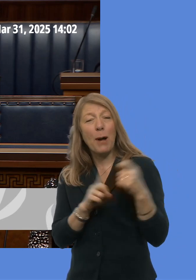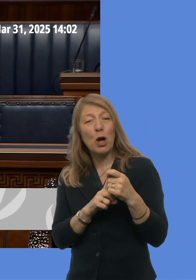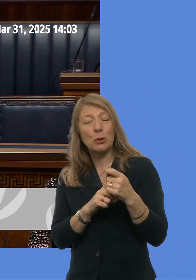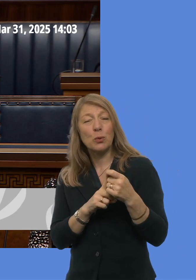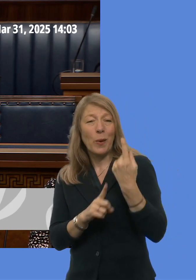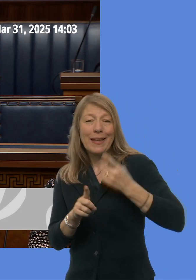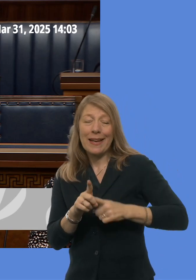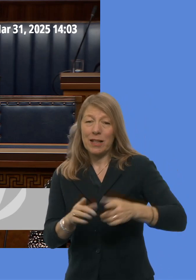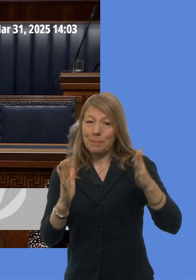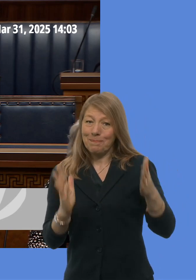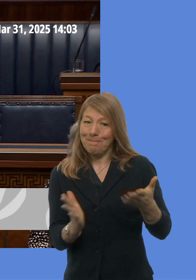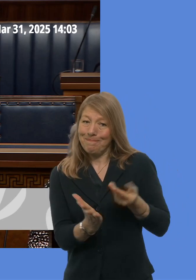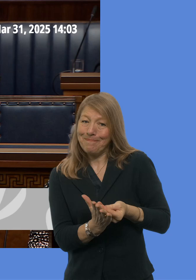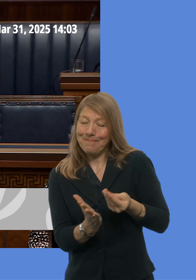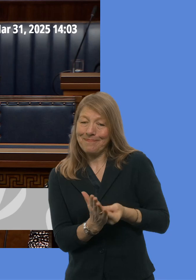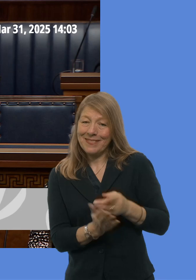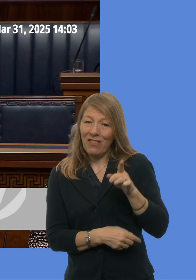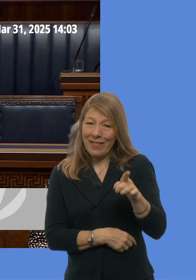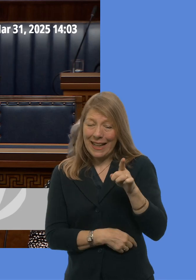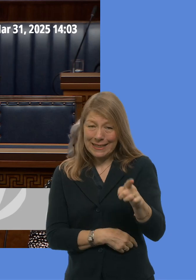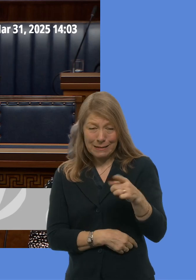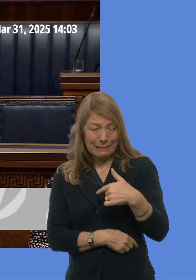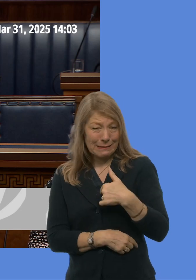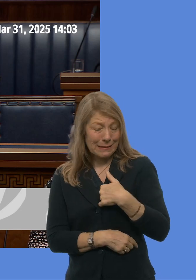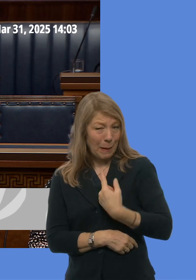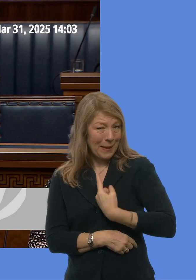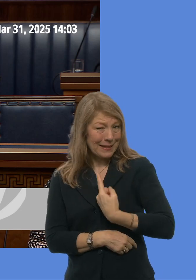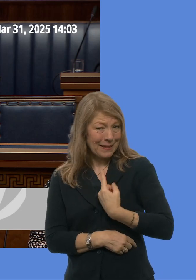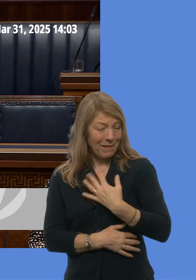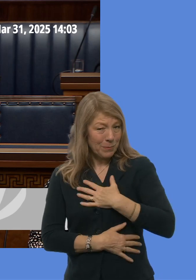concern, and those are concerns that I share about what role a Commissioner will play.